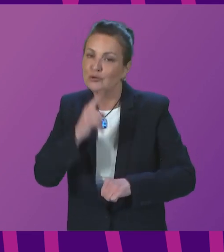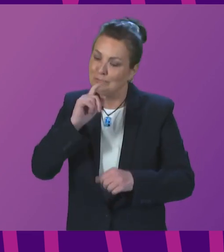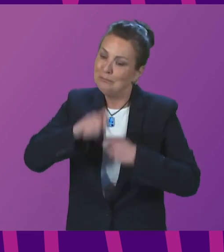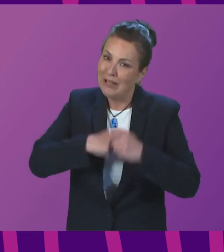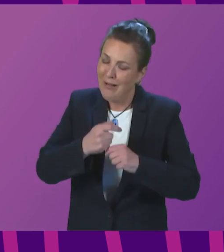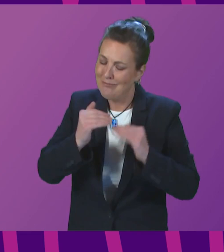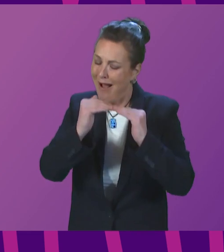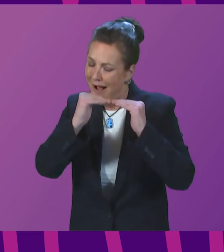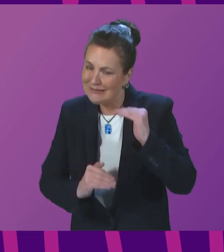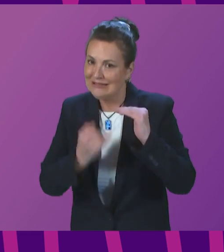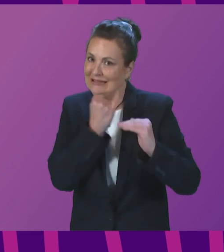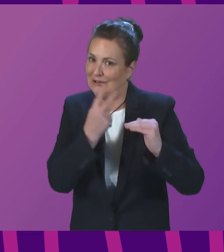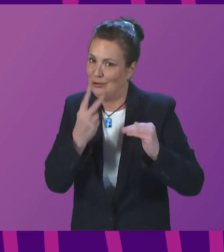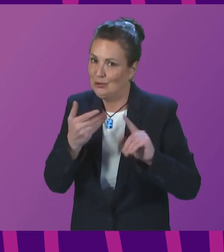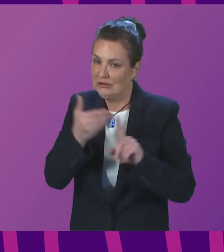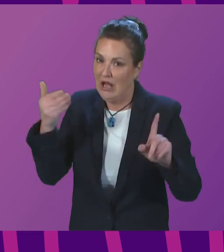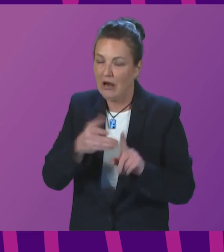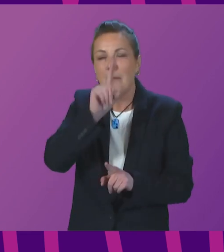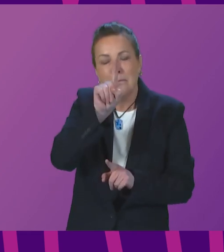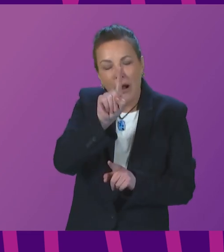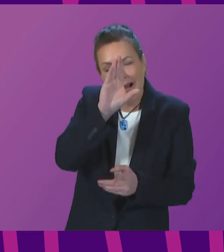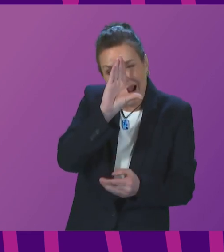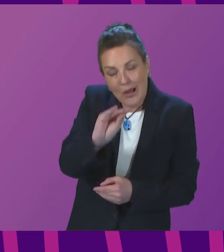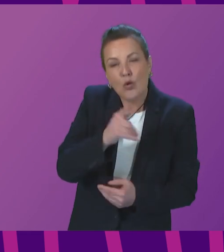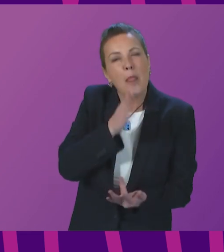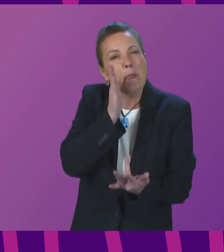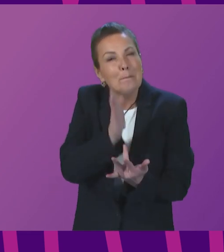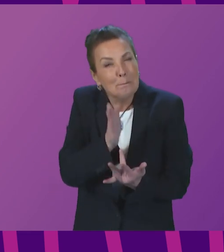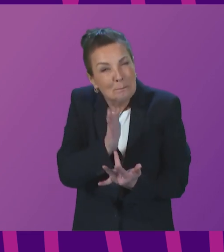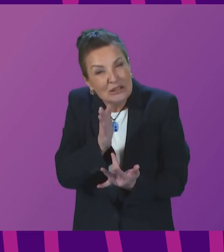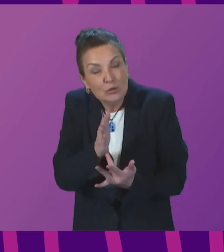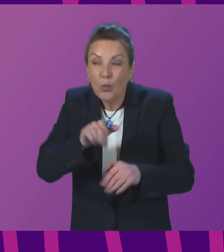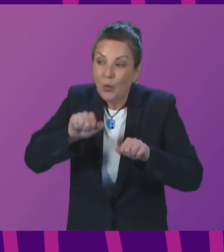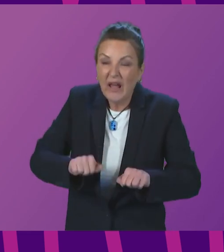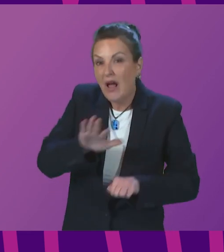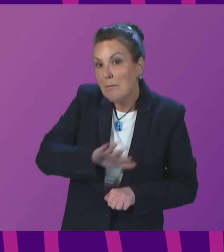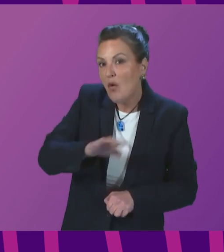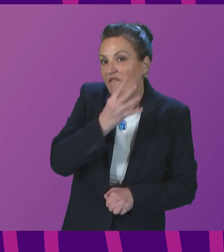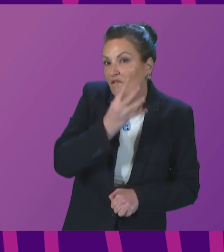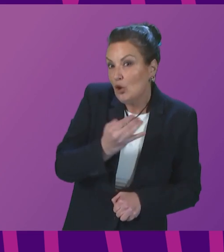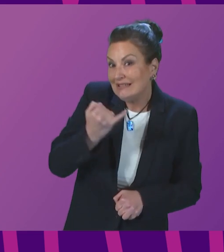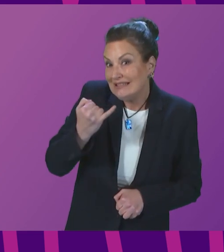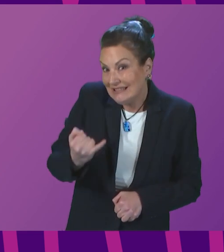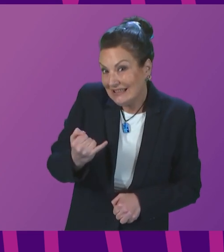It is important to point out that the median wait under that target is 46 days, which is well within the target.